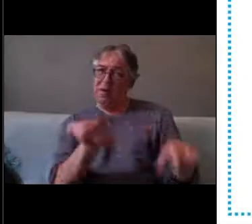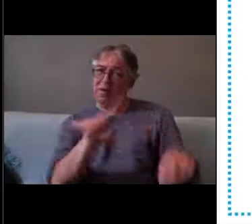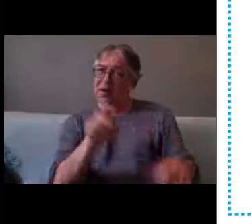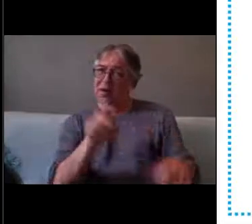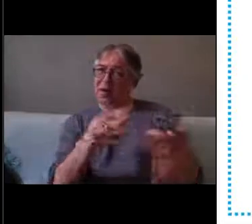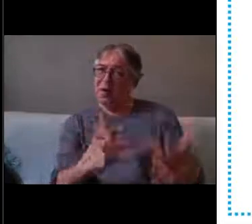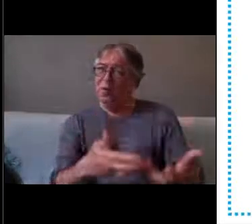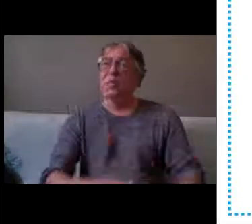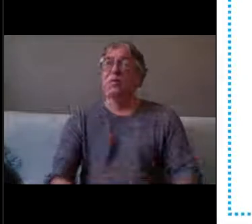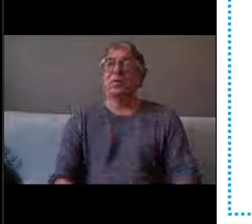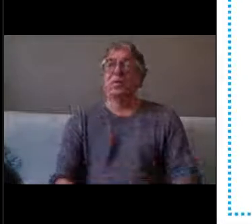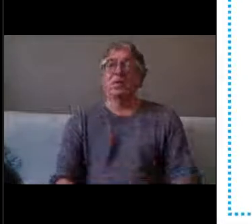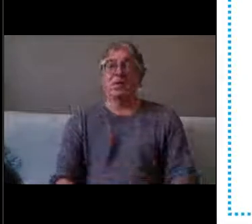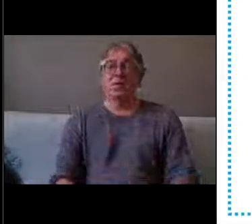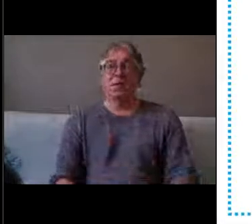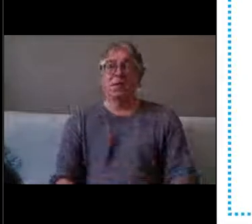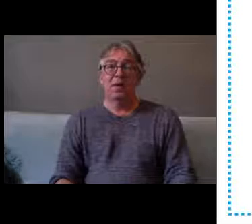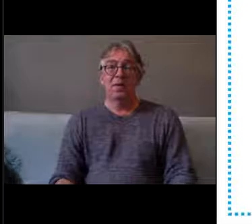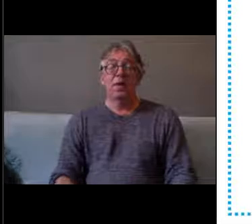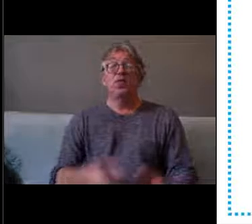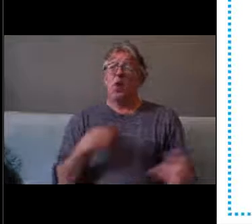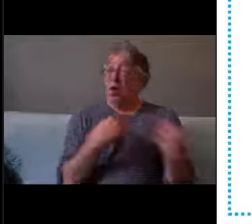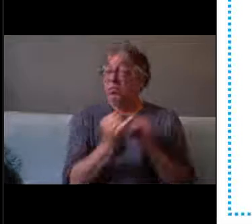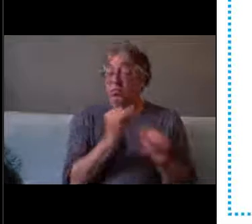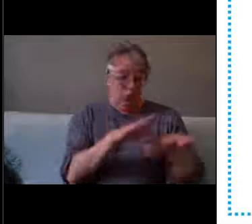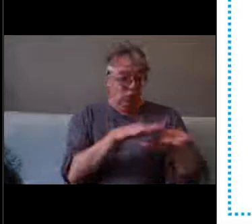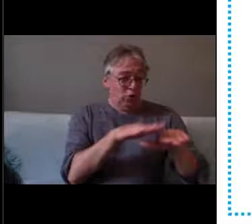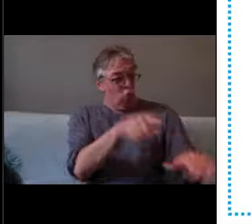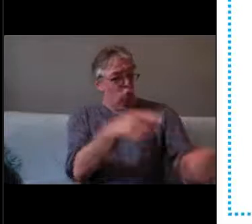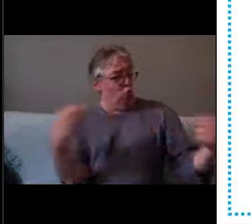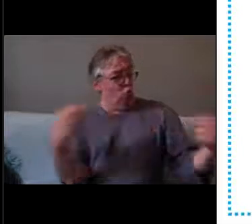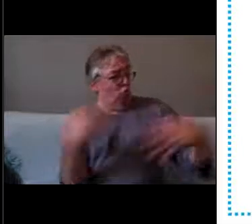address the fears, access to state services. Etc.